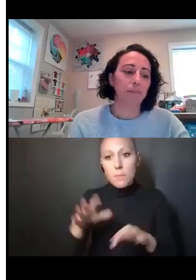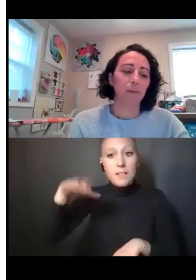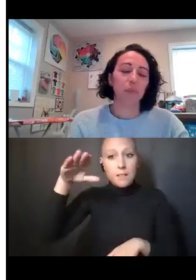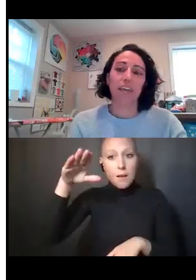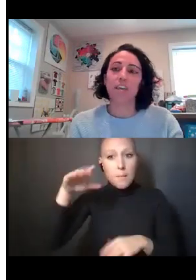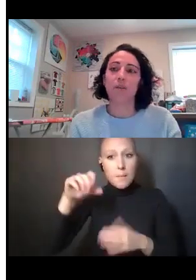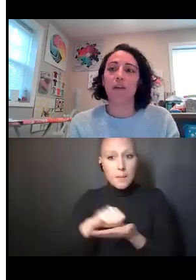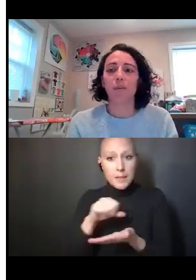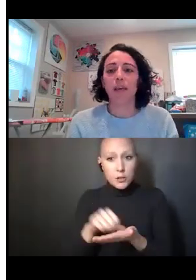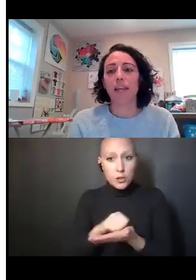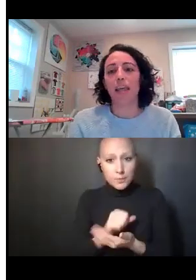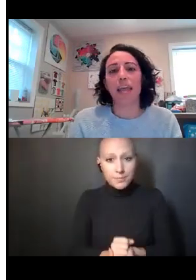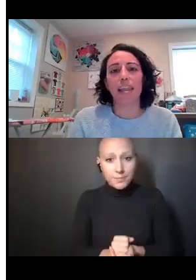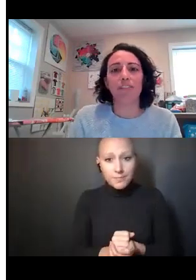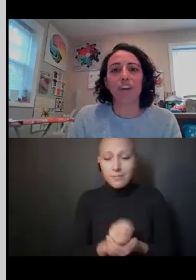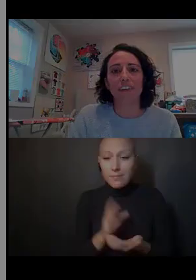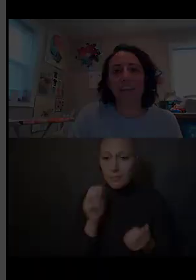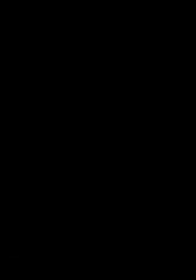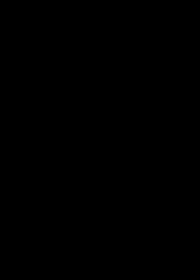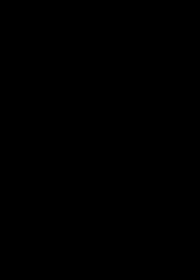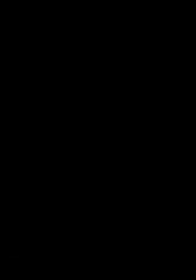so thank you everyone and have a great day!